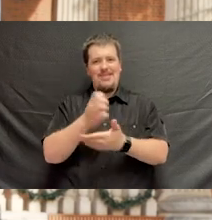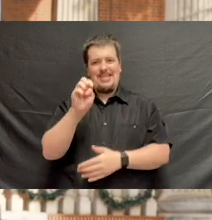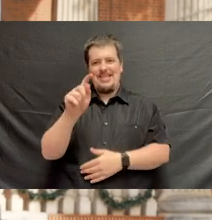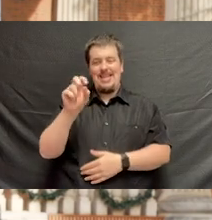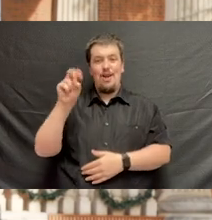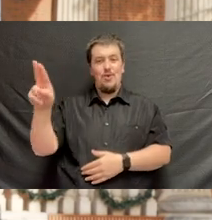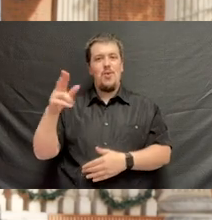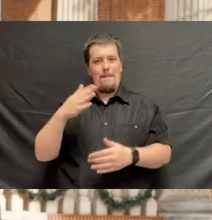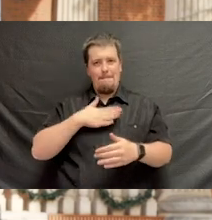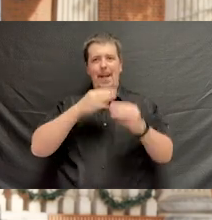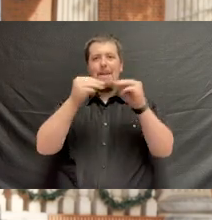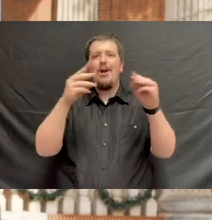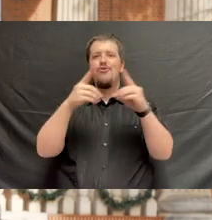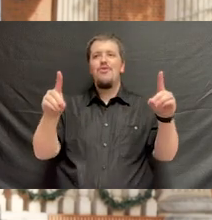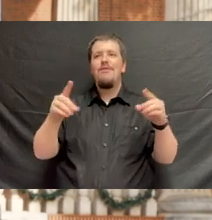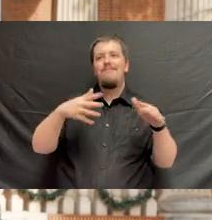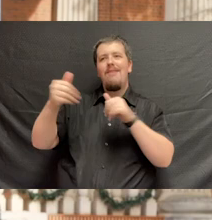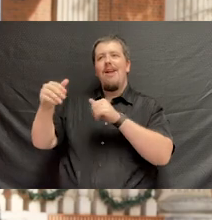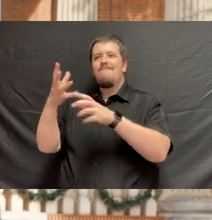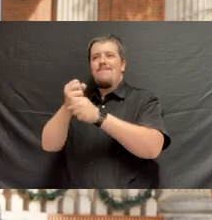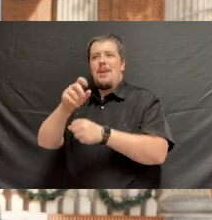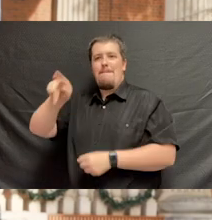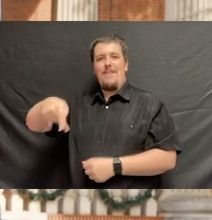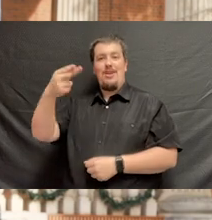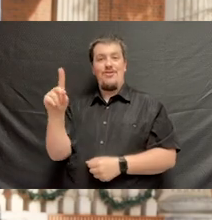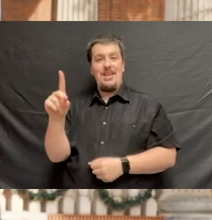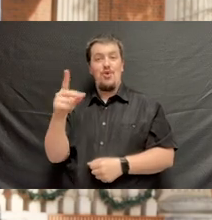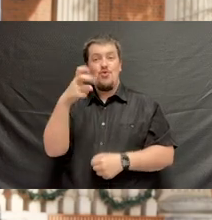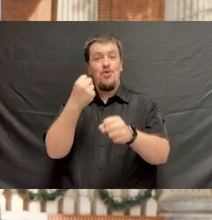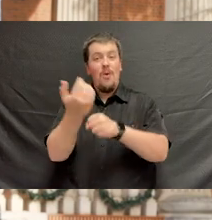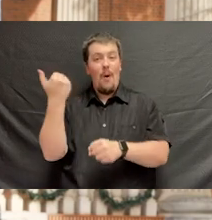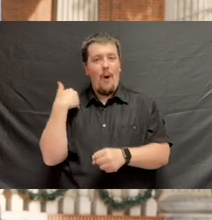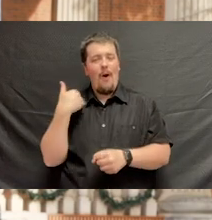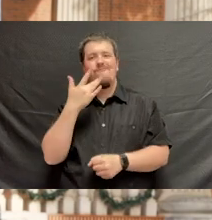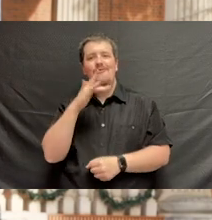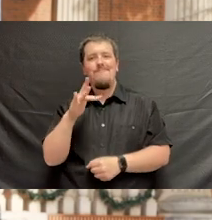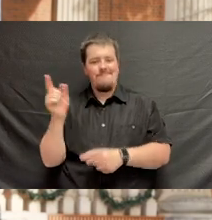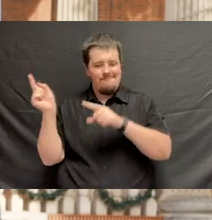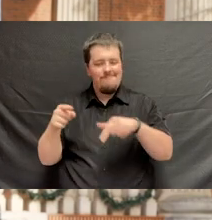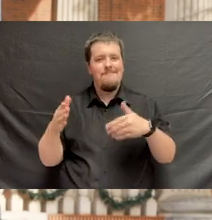with my master's degree and left to pursue a PhD. Two years ago, I was fortunate to return home